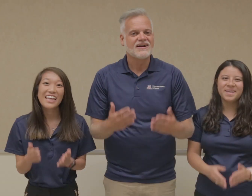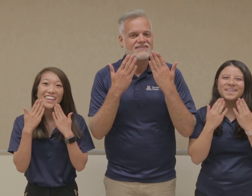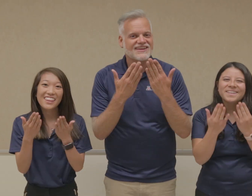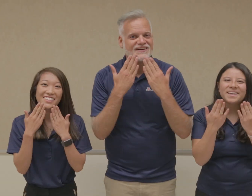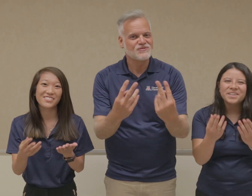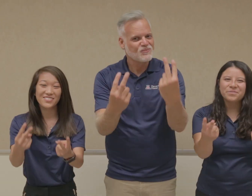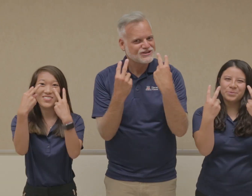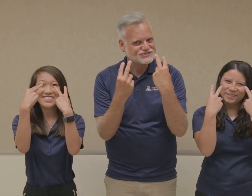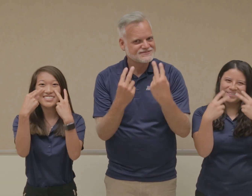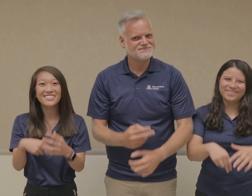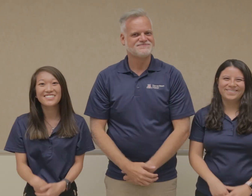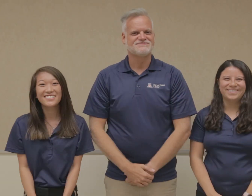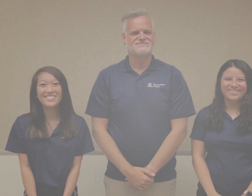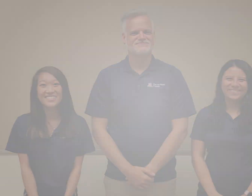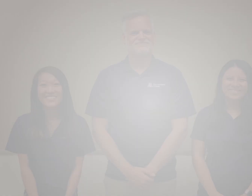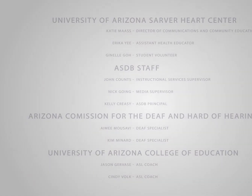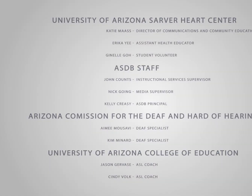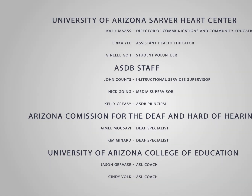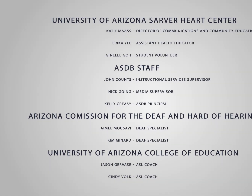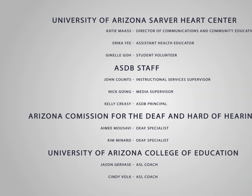Thank you for watching